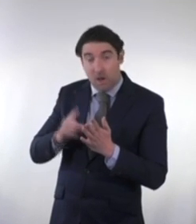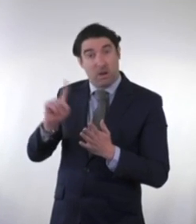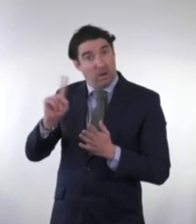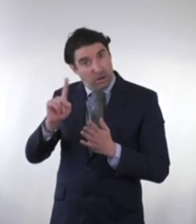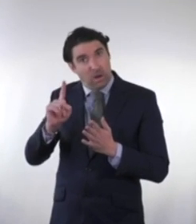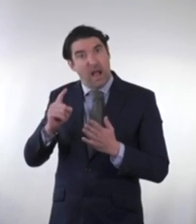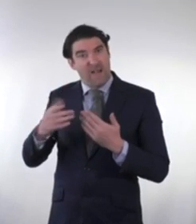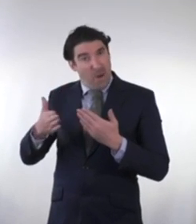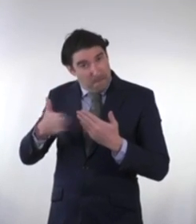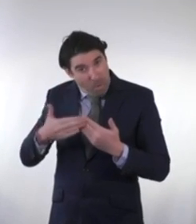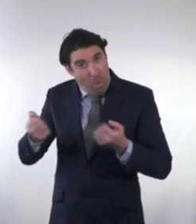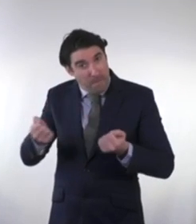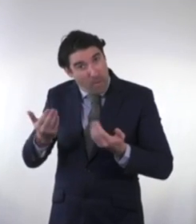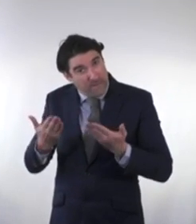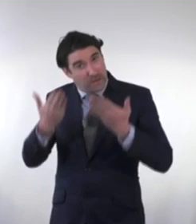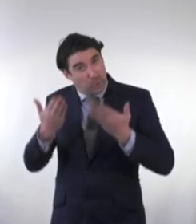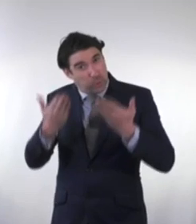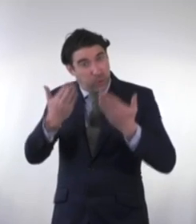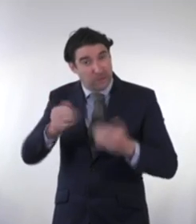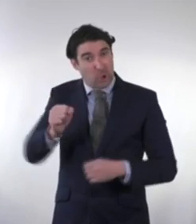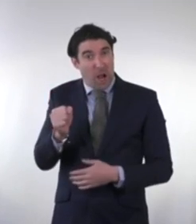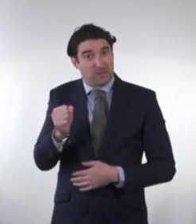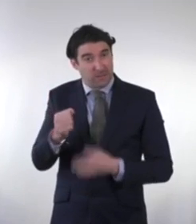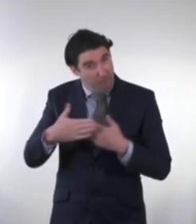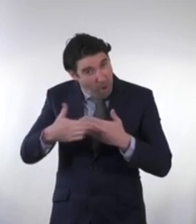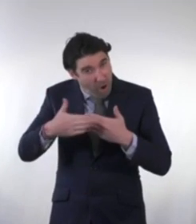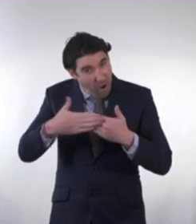upon evictions to prevent an even bigger housing crisis in Stockport this winter?